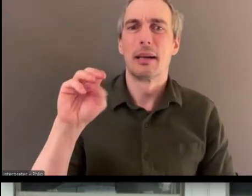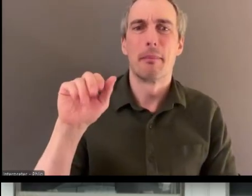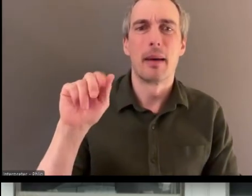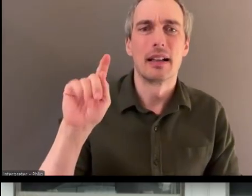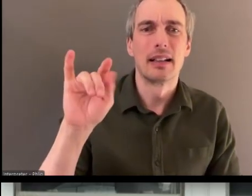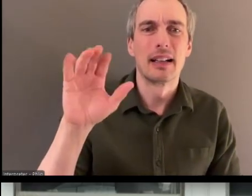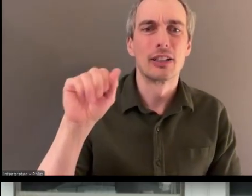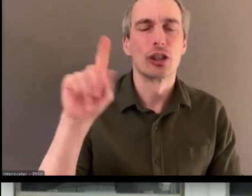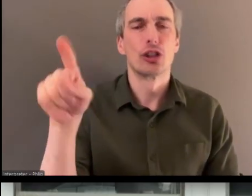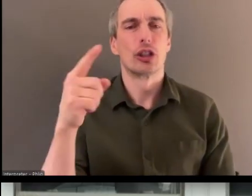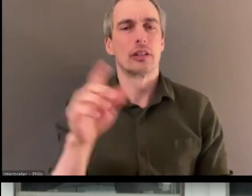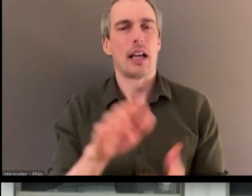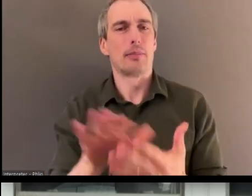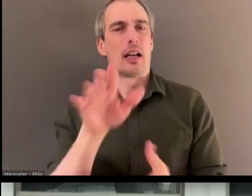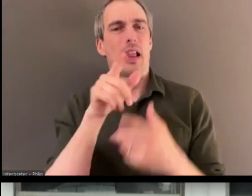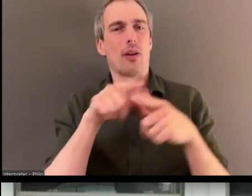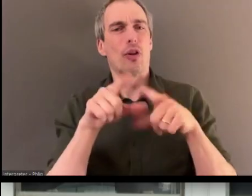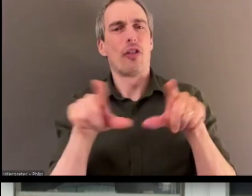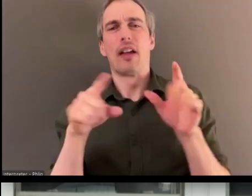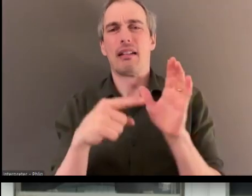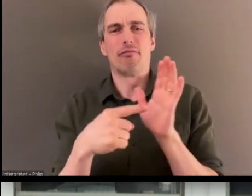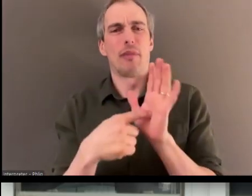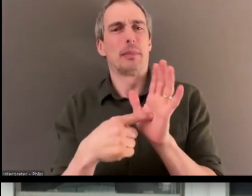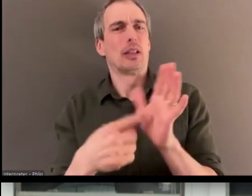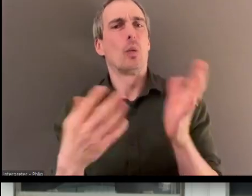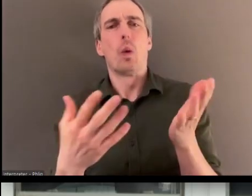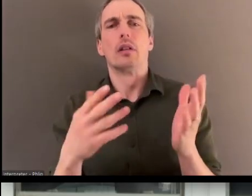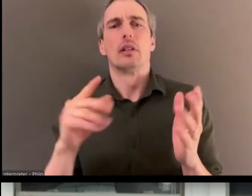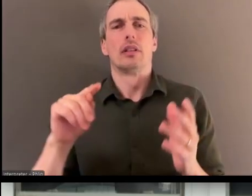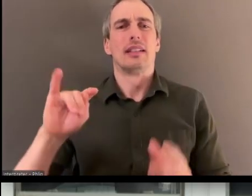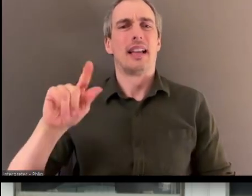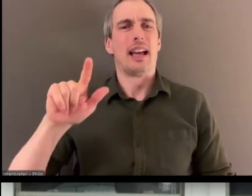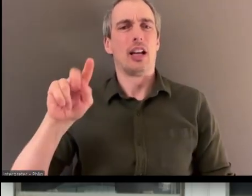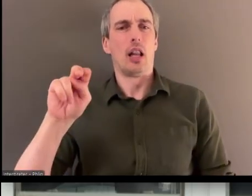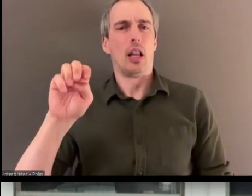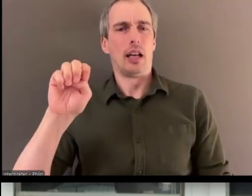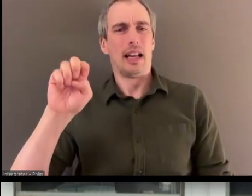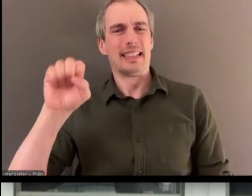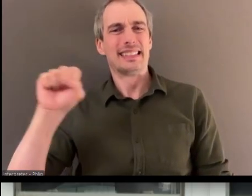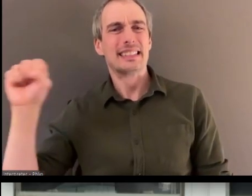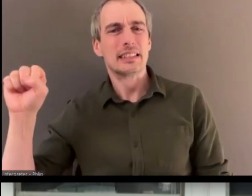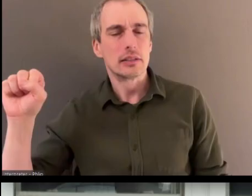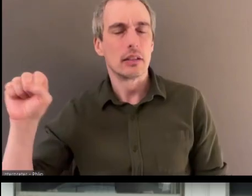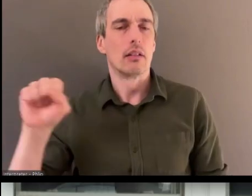And if we can represent it in something more inclusive, it gets to the many, many representations.